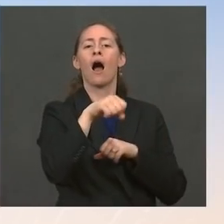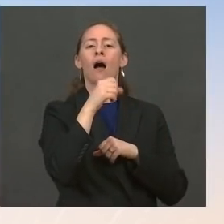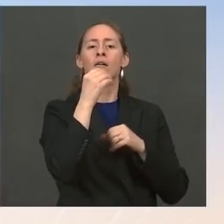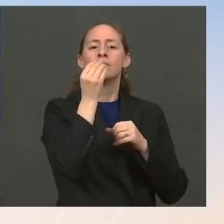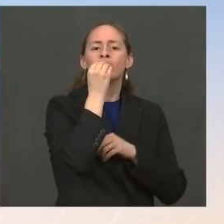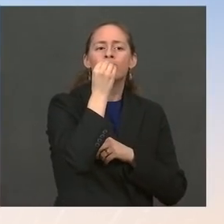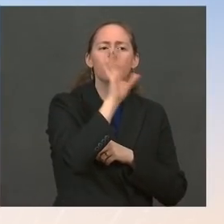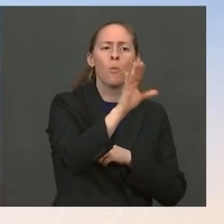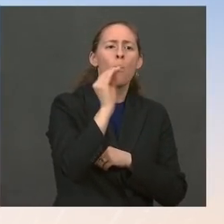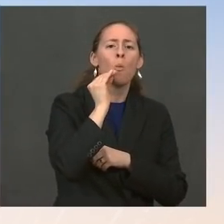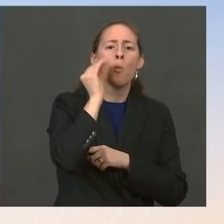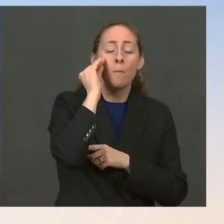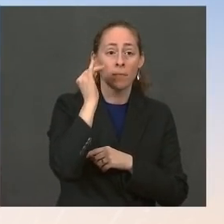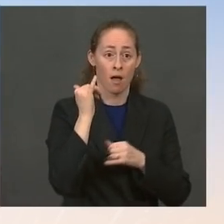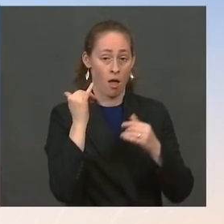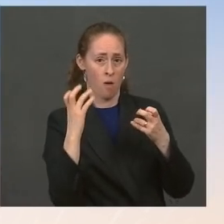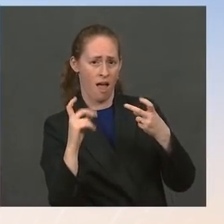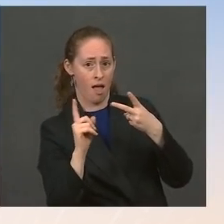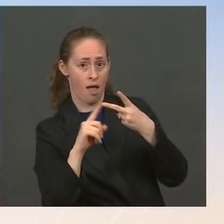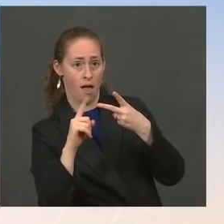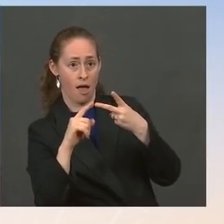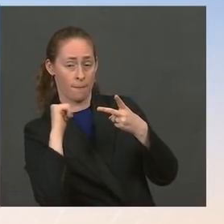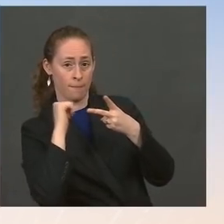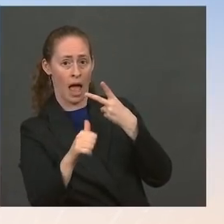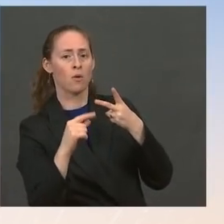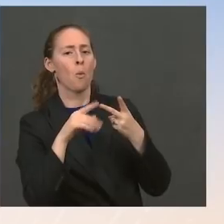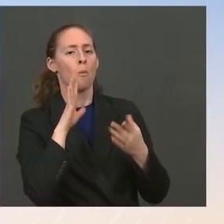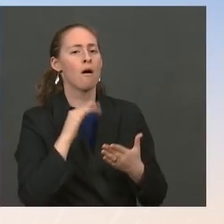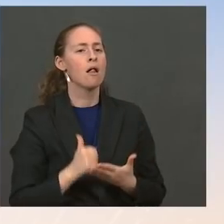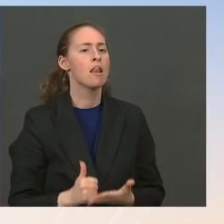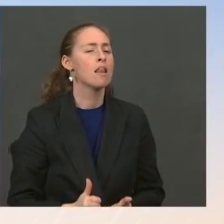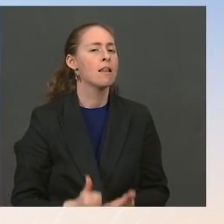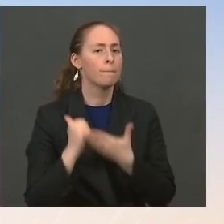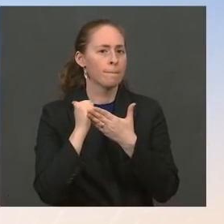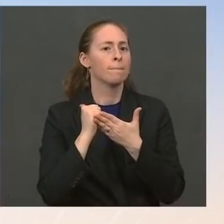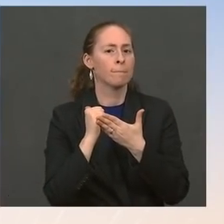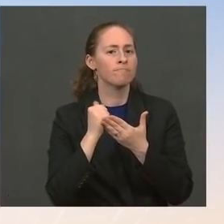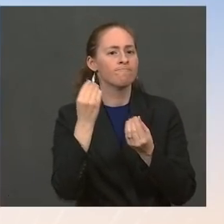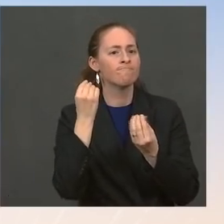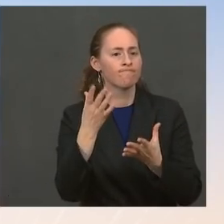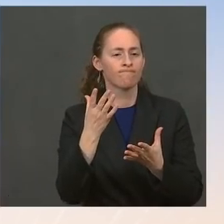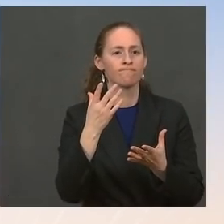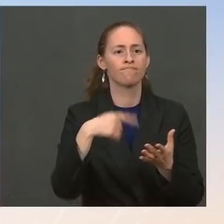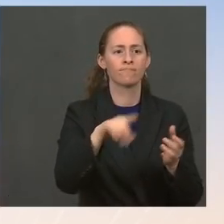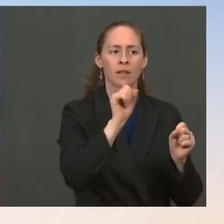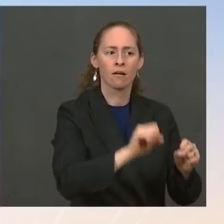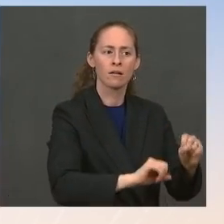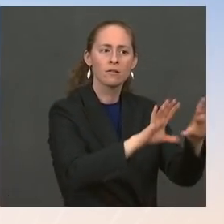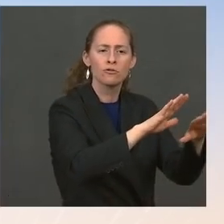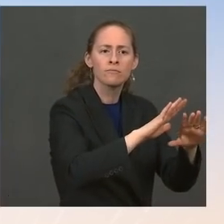to the impact it's going to have on lowering childcare, lowering eldercare -- the cost of eldercare, lowering the cost of healthcare --